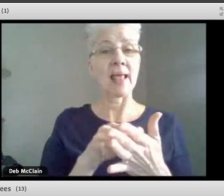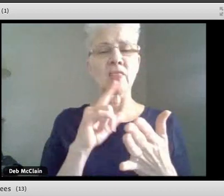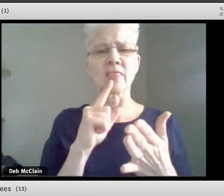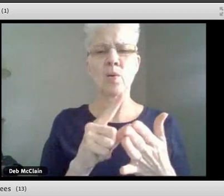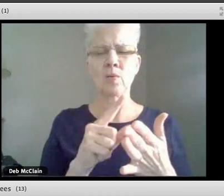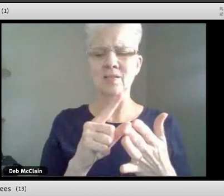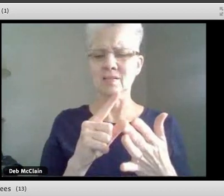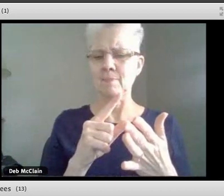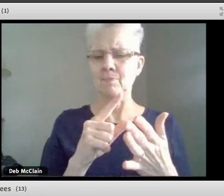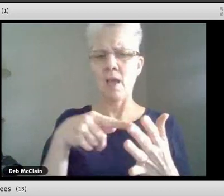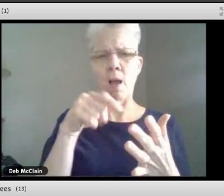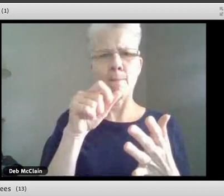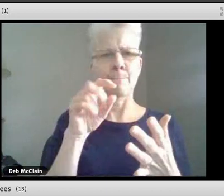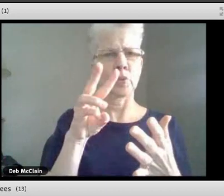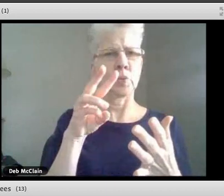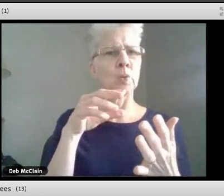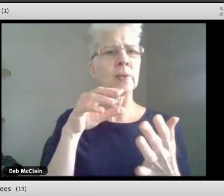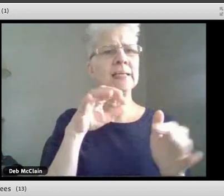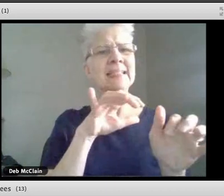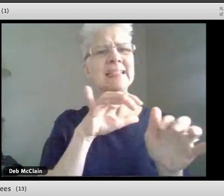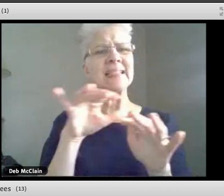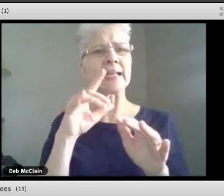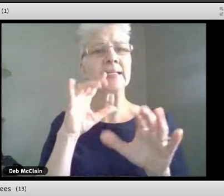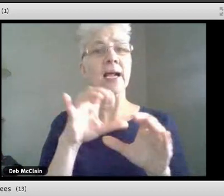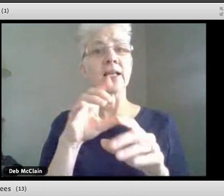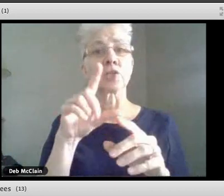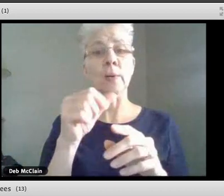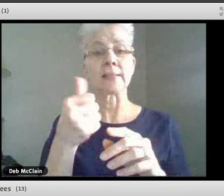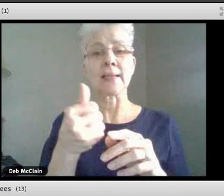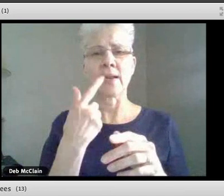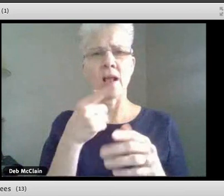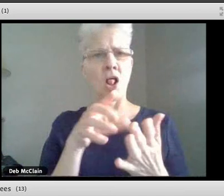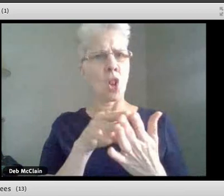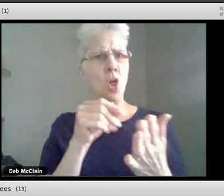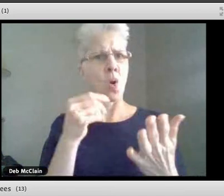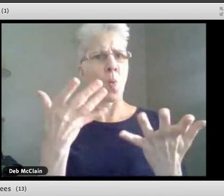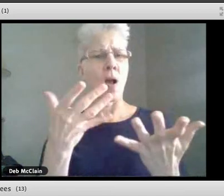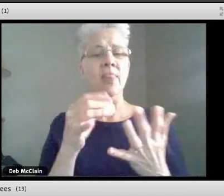and what they found is that two percent of American adults